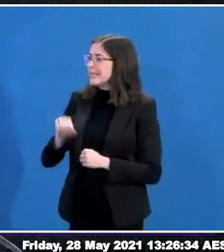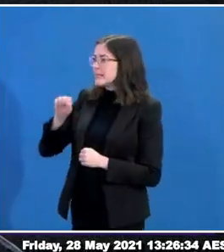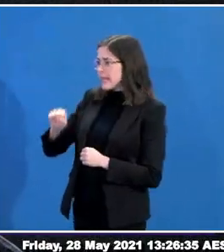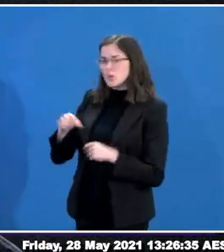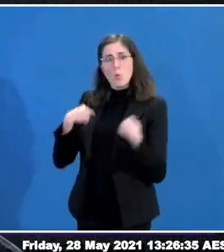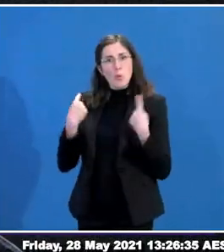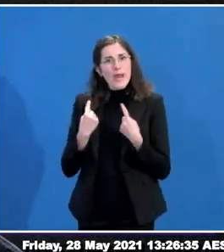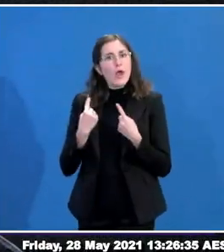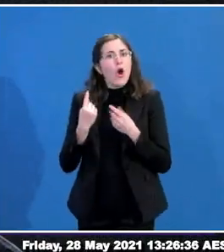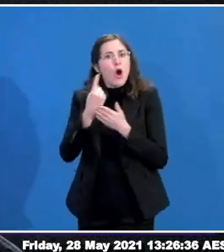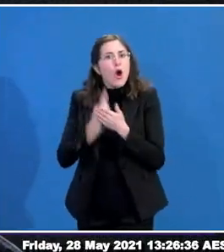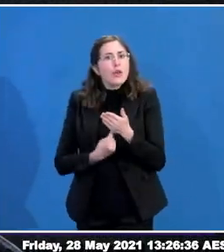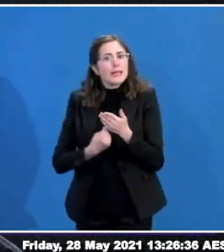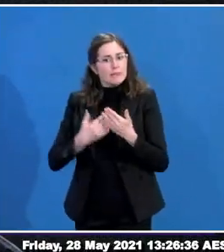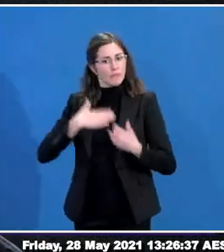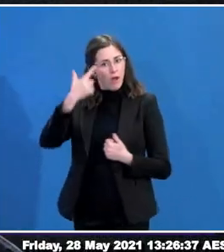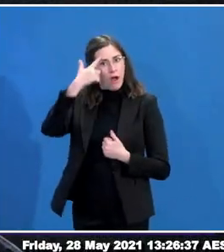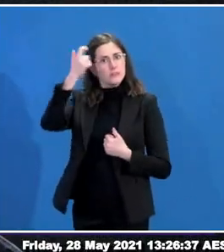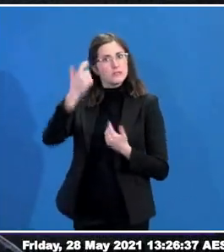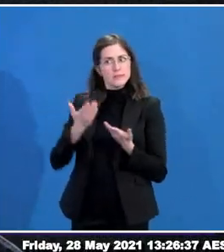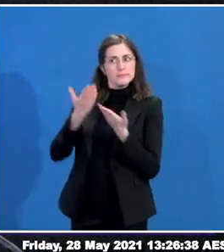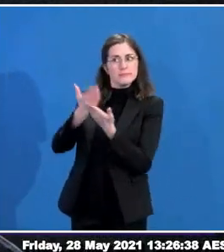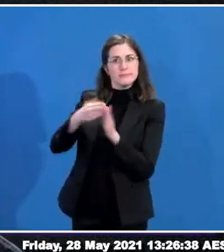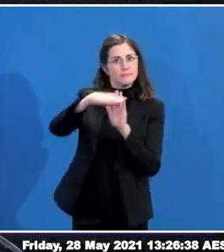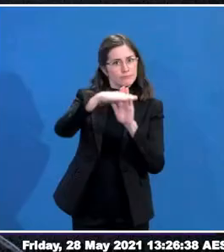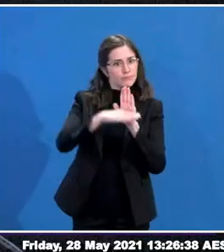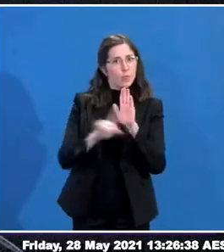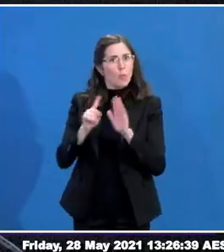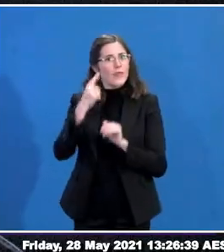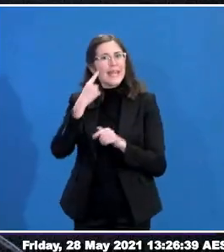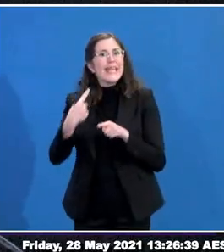thought would be an easy English practical services agreement that providers could